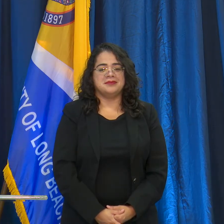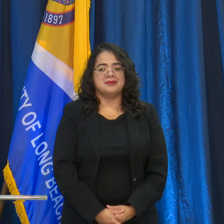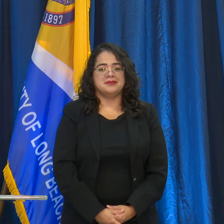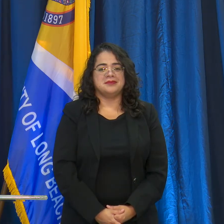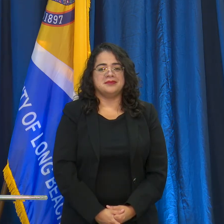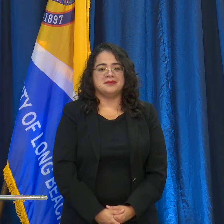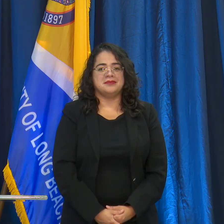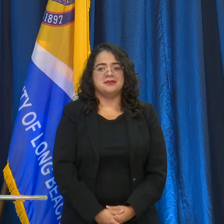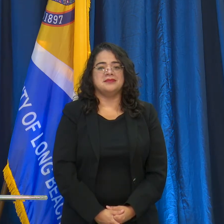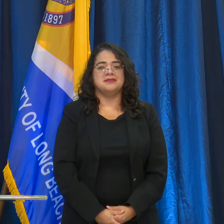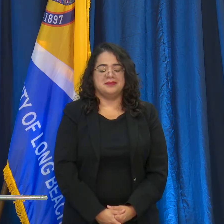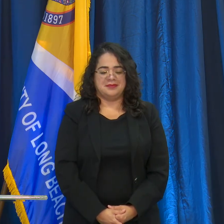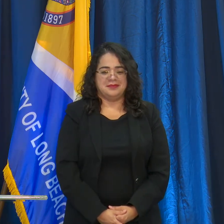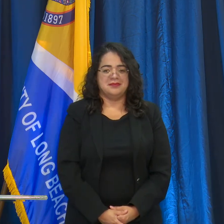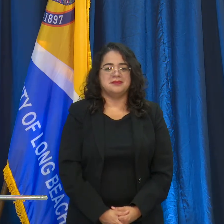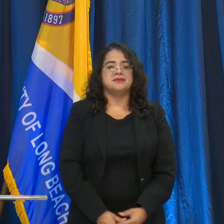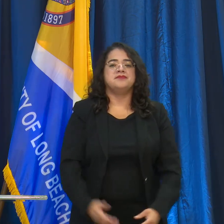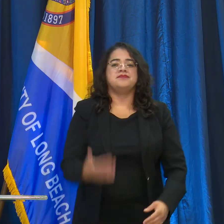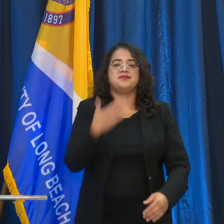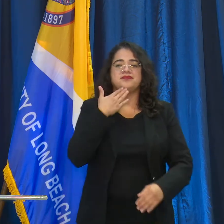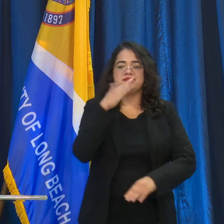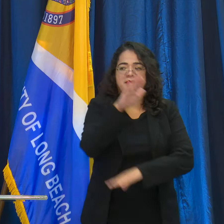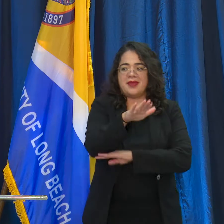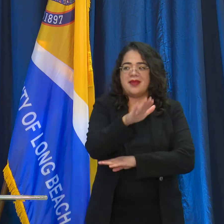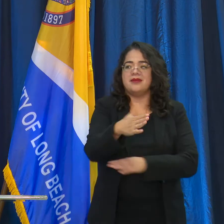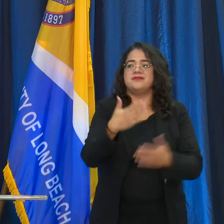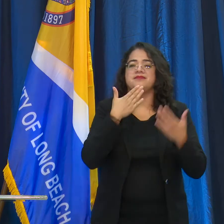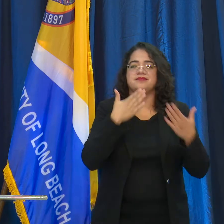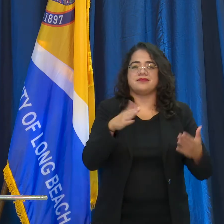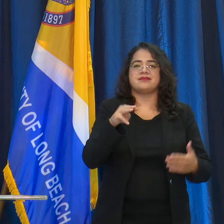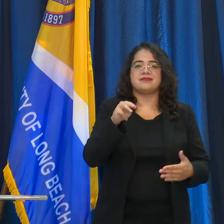Good afternoon everybody and thank you Mayor. First, I want to start off by